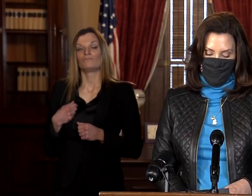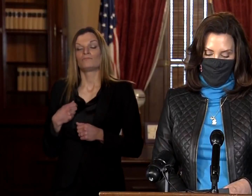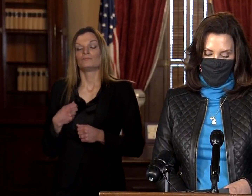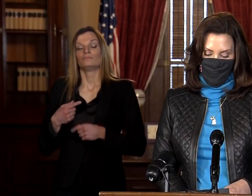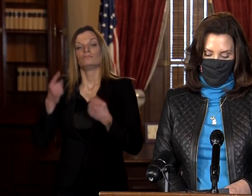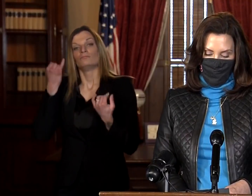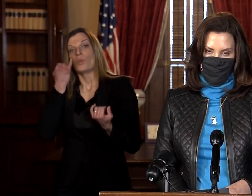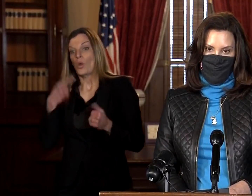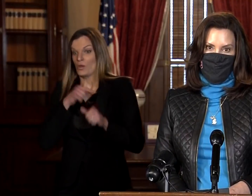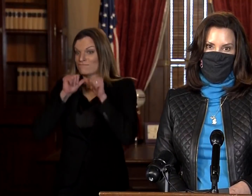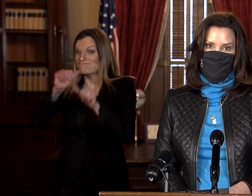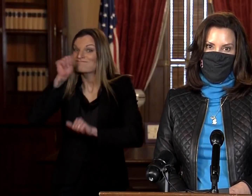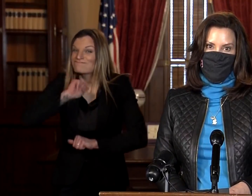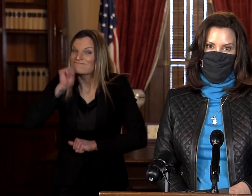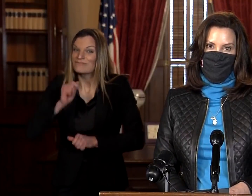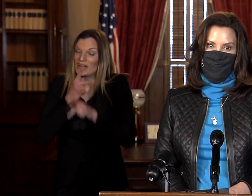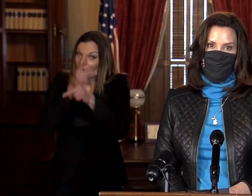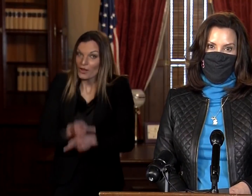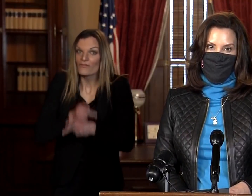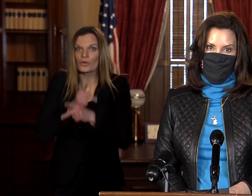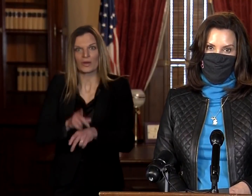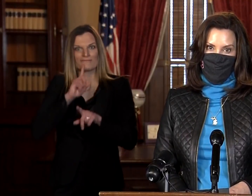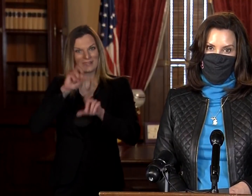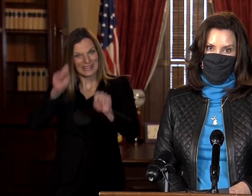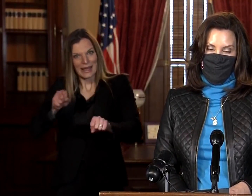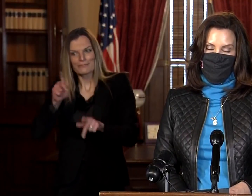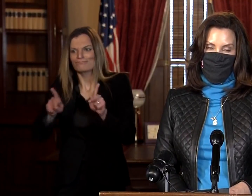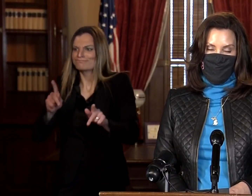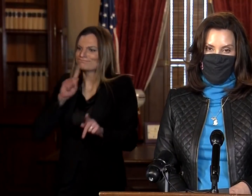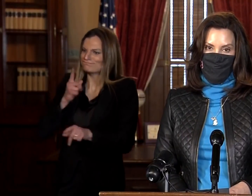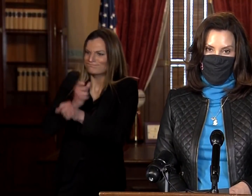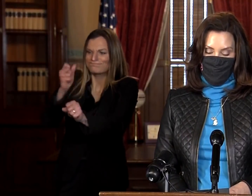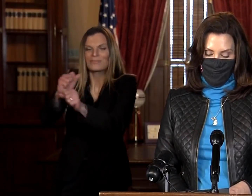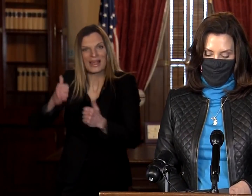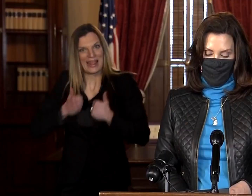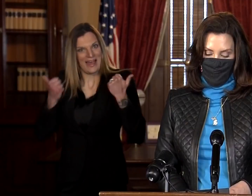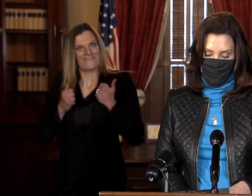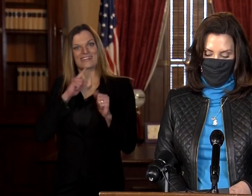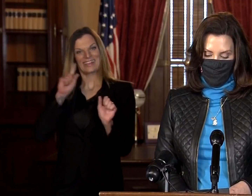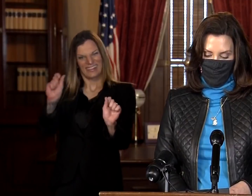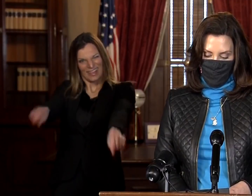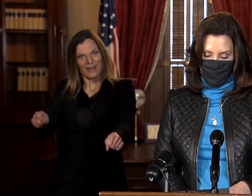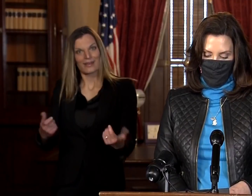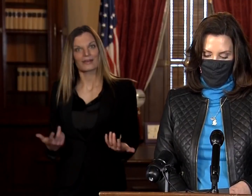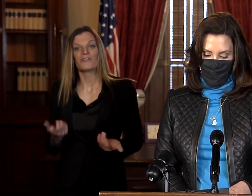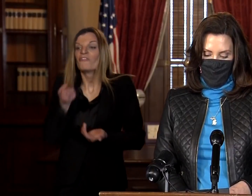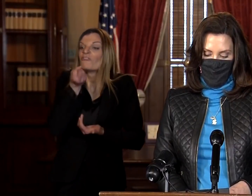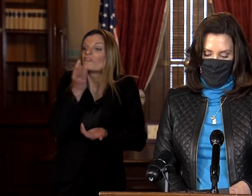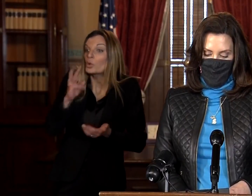widely distributed, we will save hundreds of thousands of lives hundreds of thousands of lives in the United States, and in the United States, and certainly a great deal more,